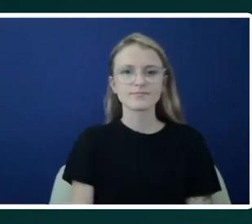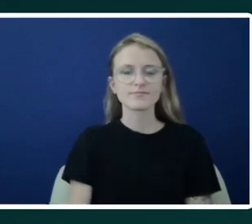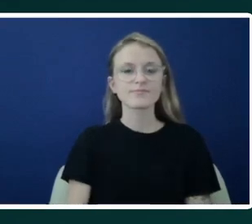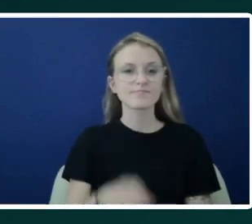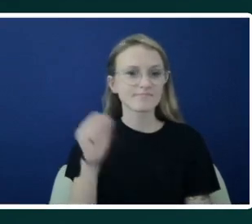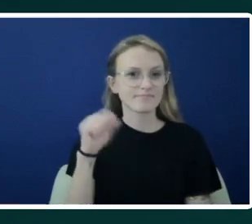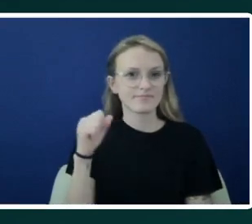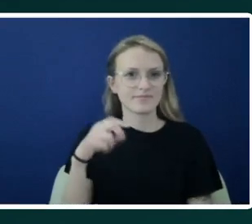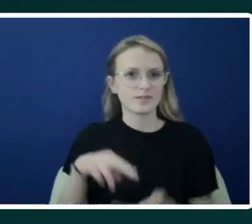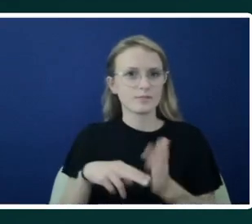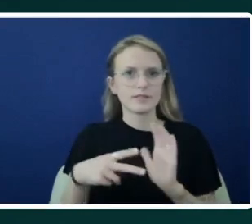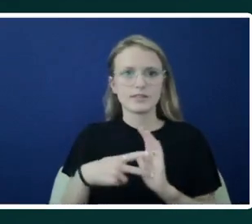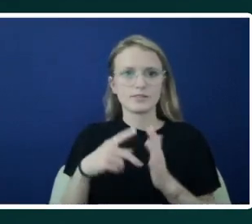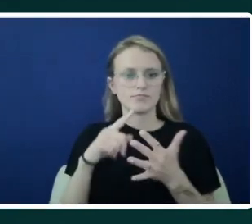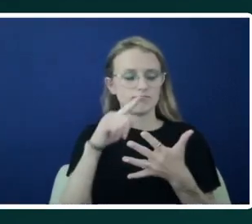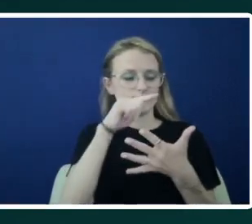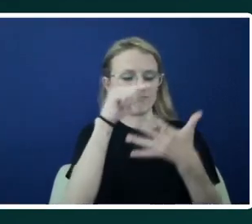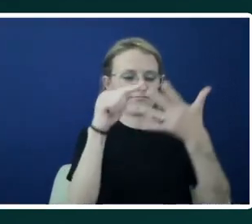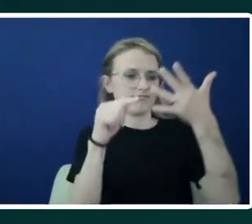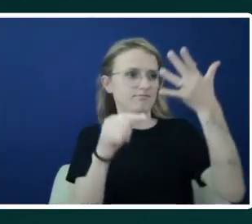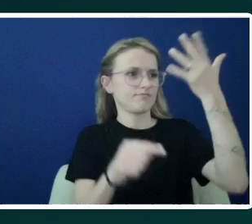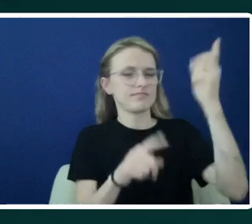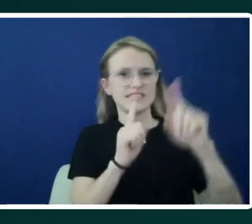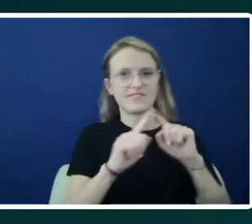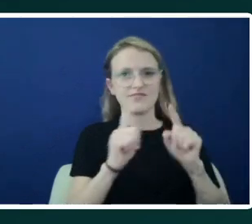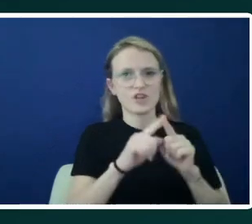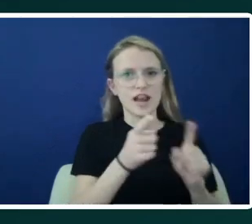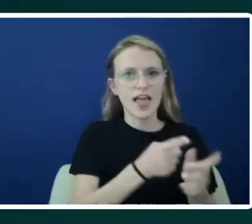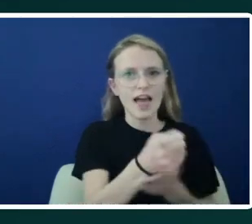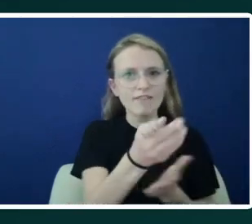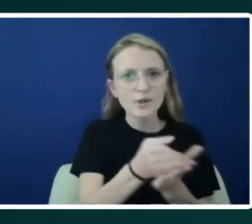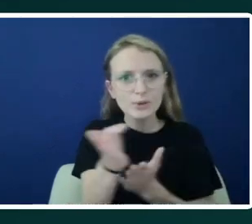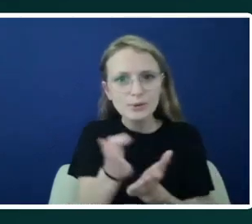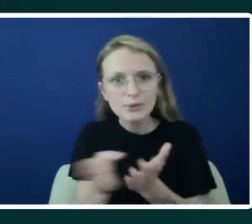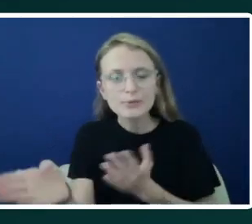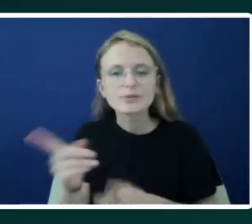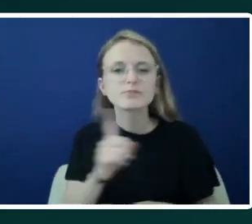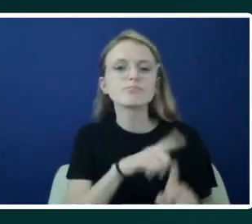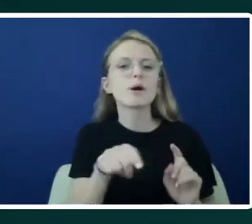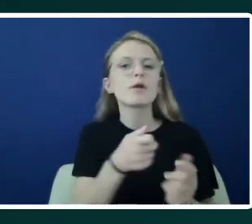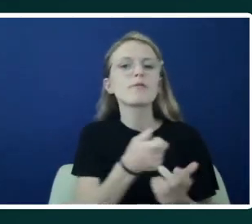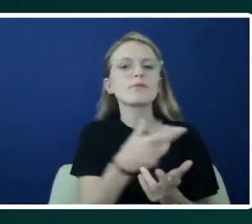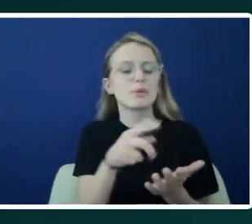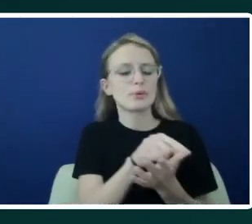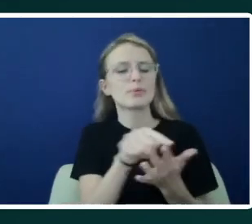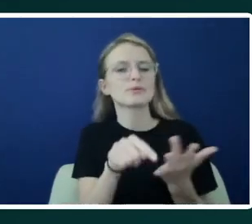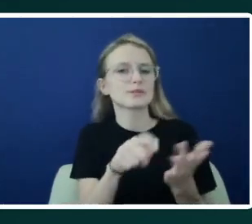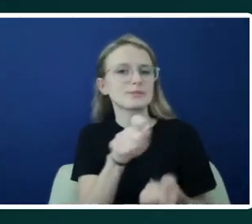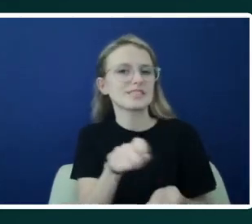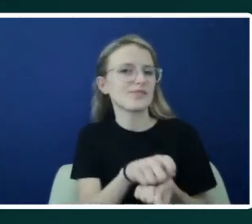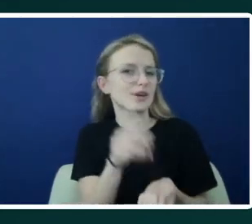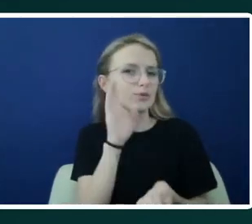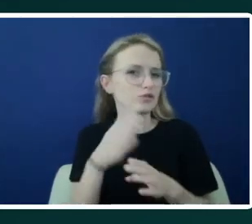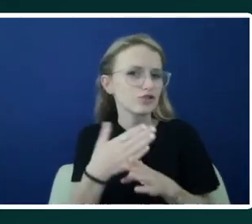many avenues to pursue. But there are a couple in particular which I'll share here. You know,